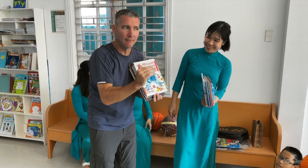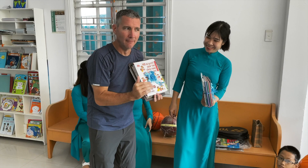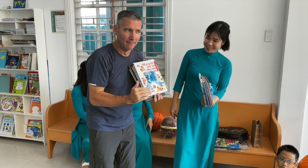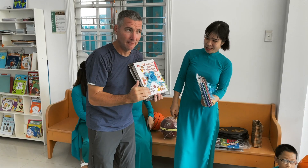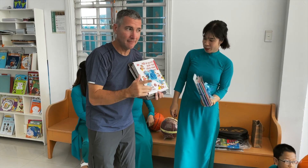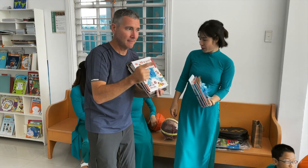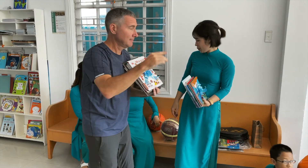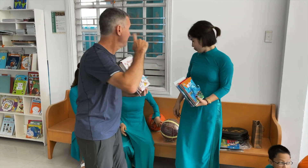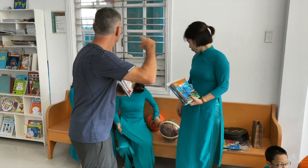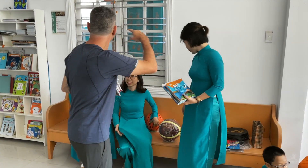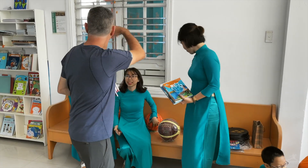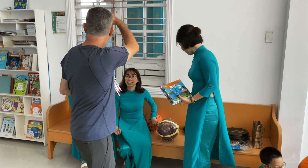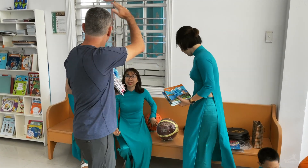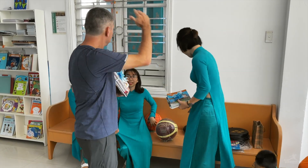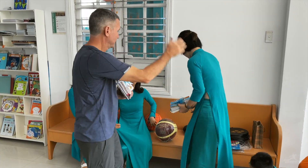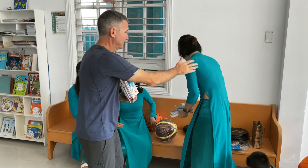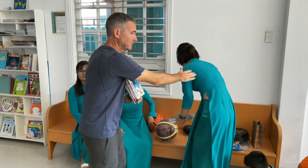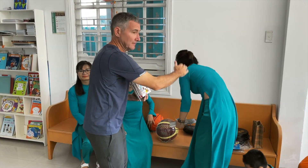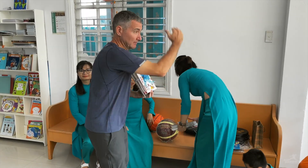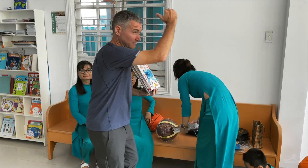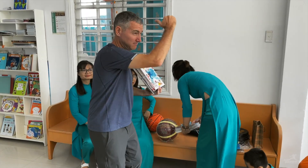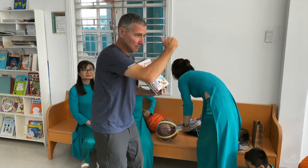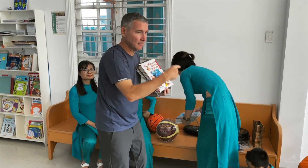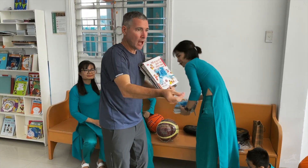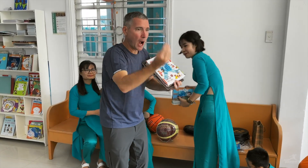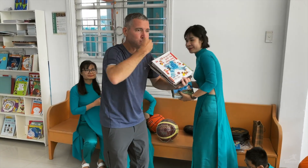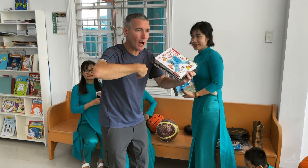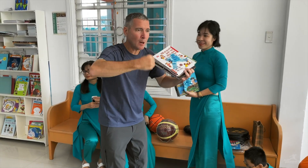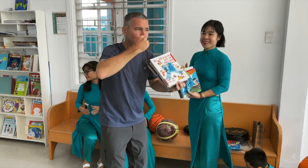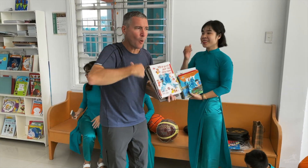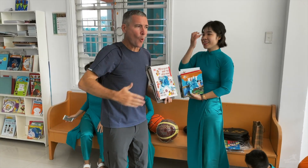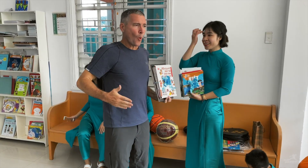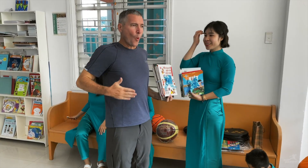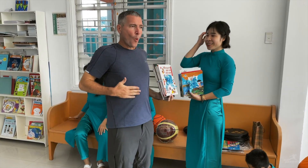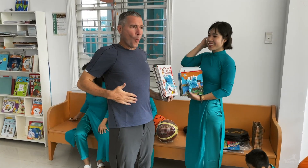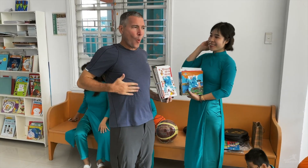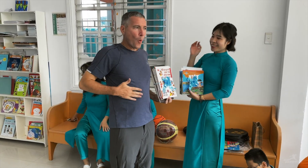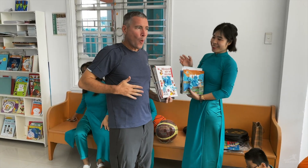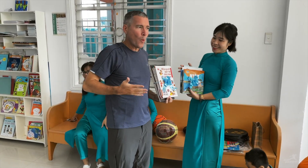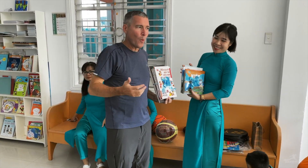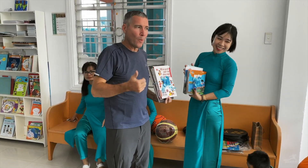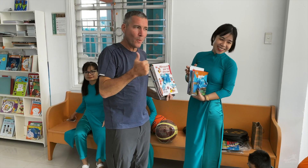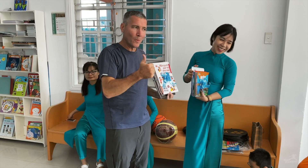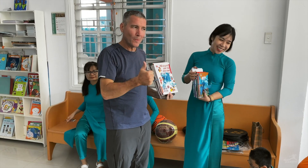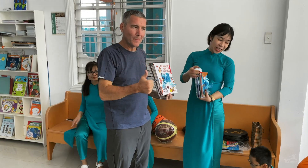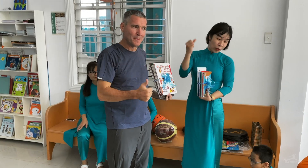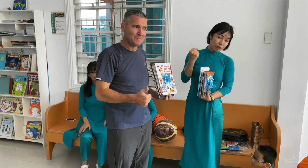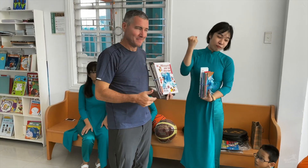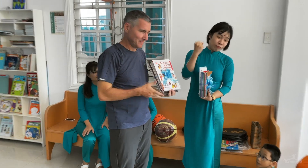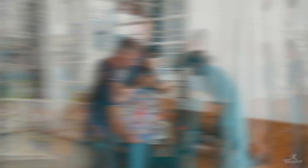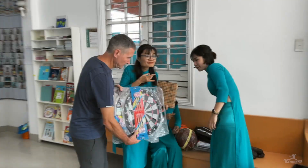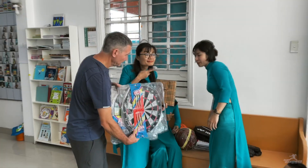Plus more things as well. You can also grab some great snacks. Or fill yourselves up with all those books!